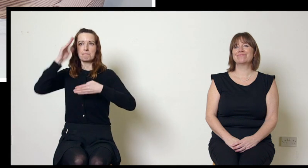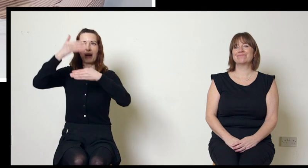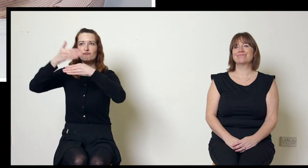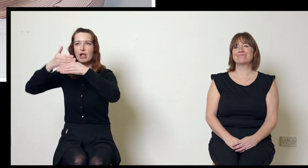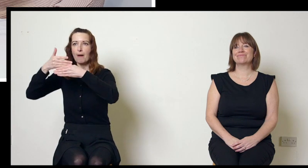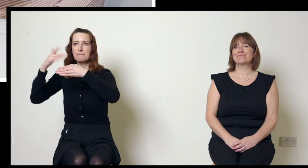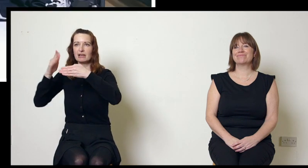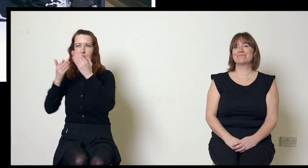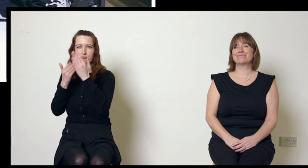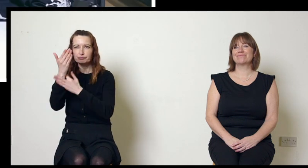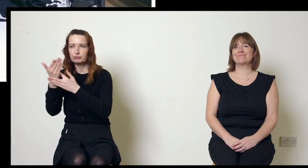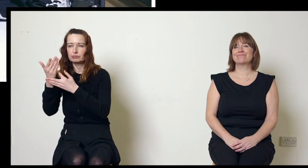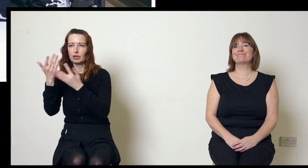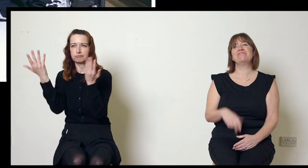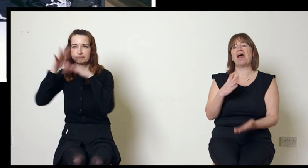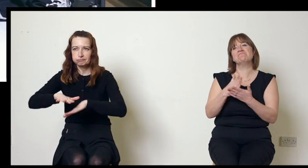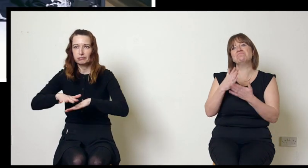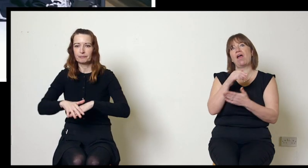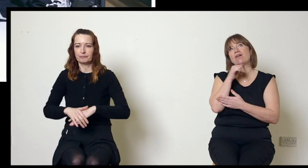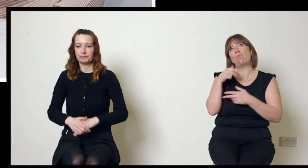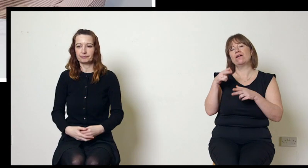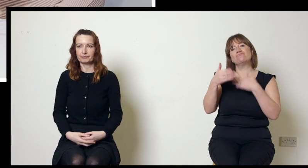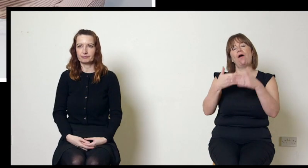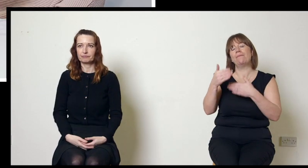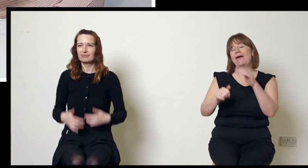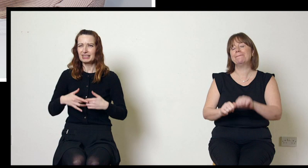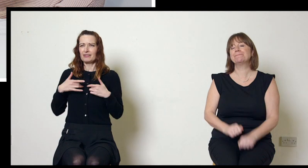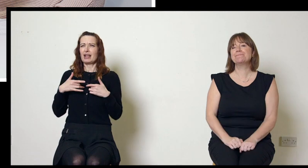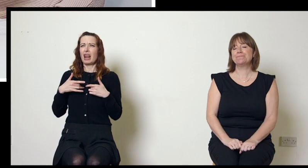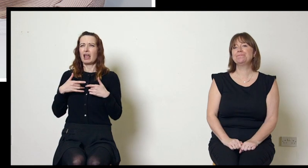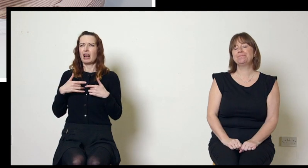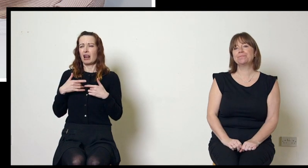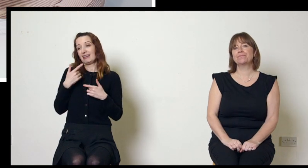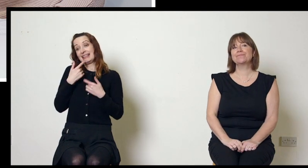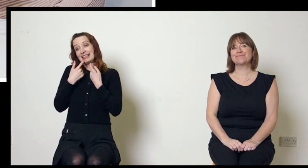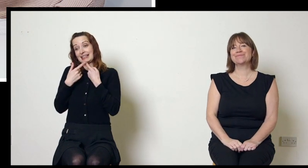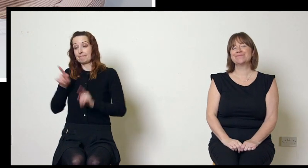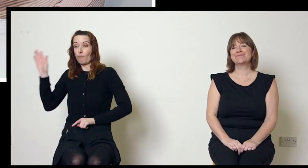Does that make sense? Nice way of describing it. Yeah, I would say because I would say that’s for everybody, you know, that